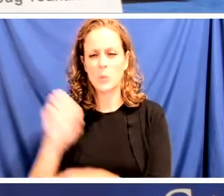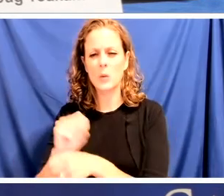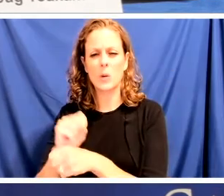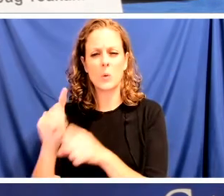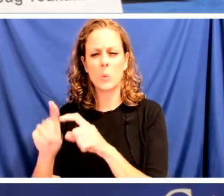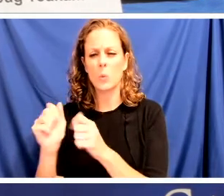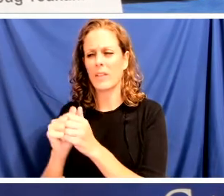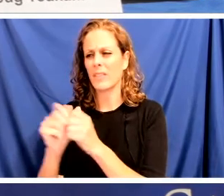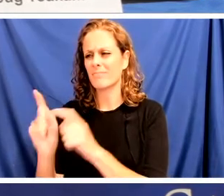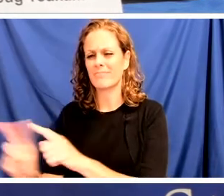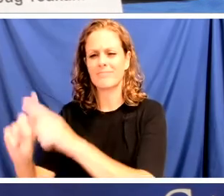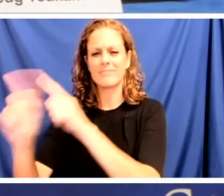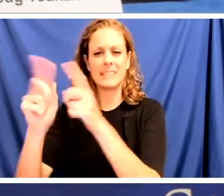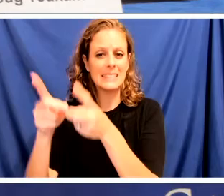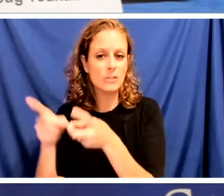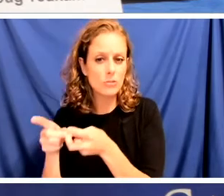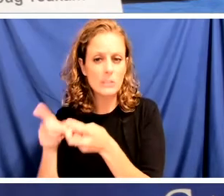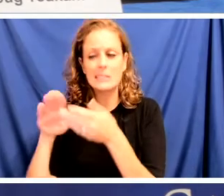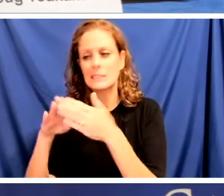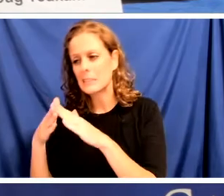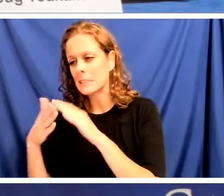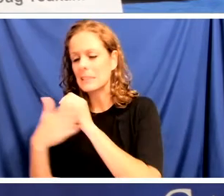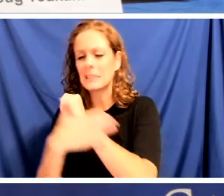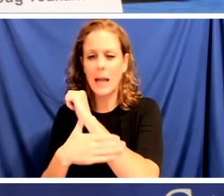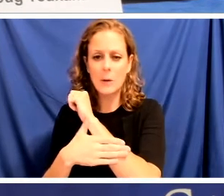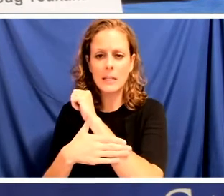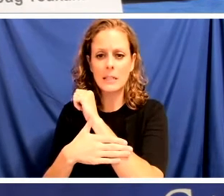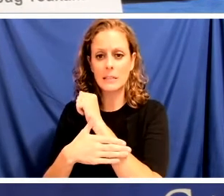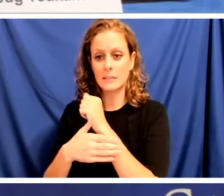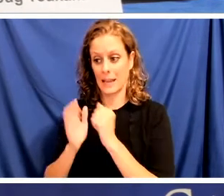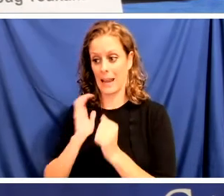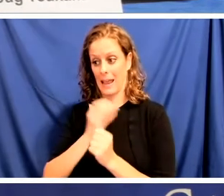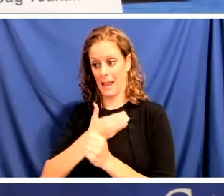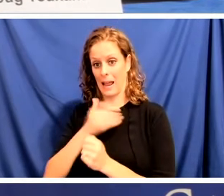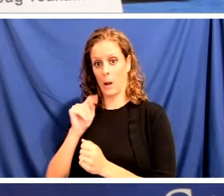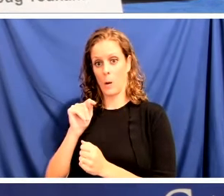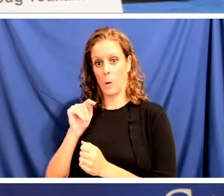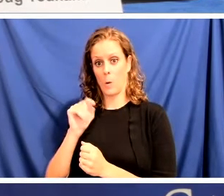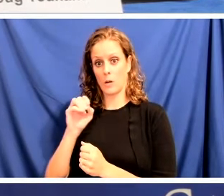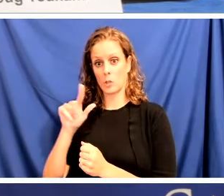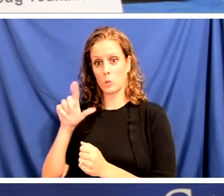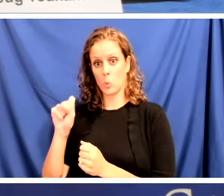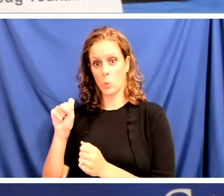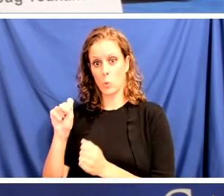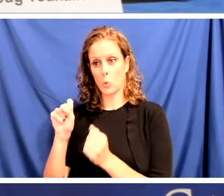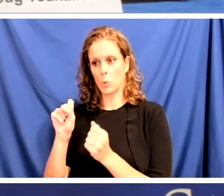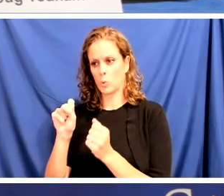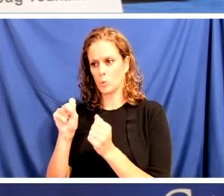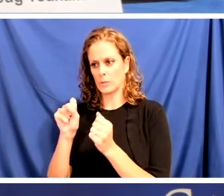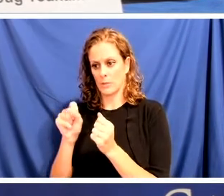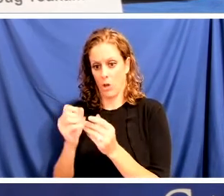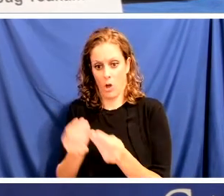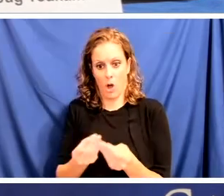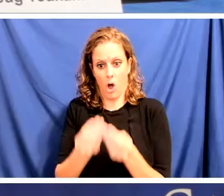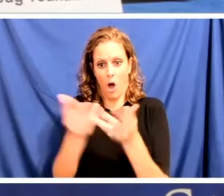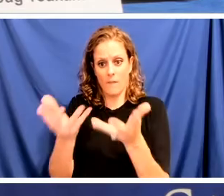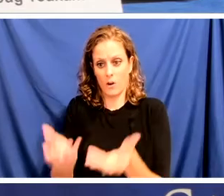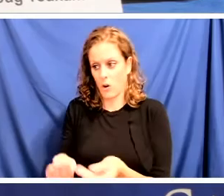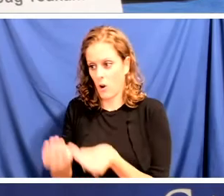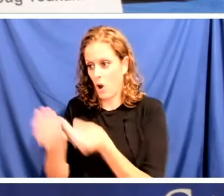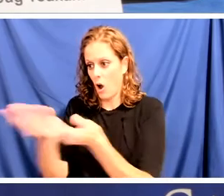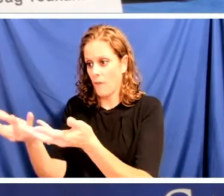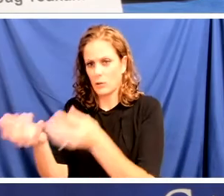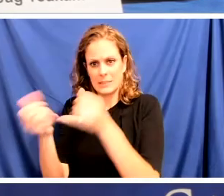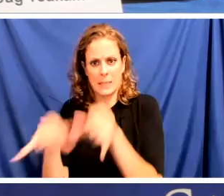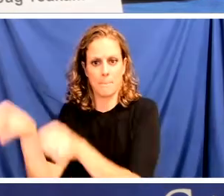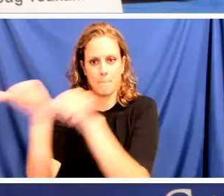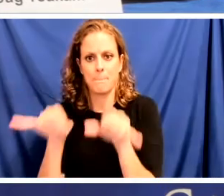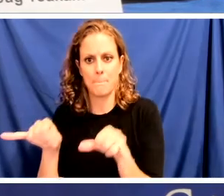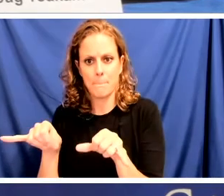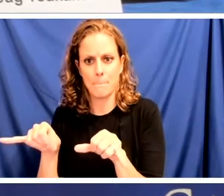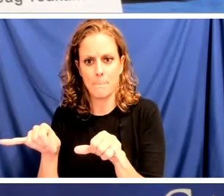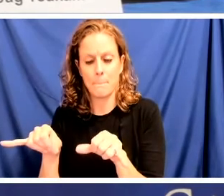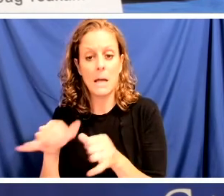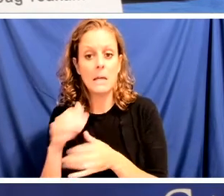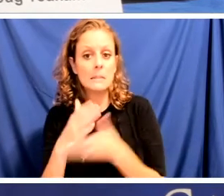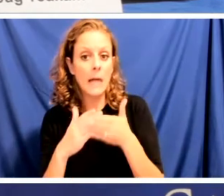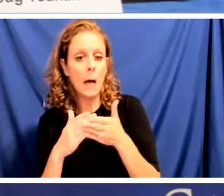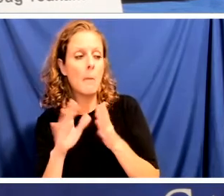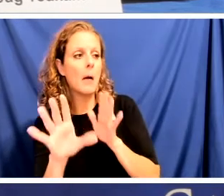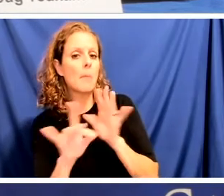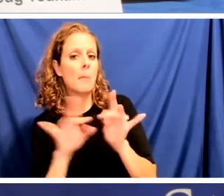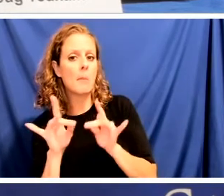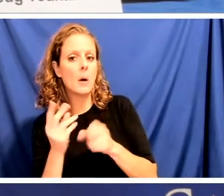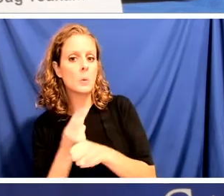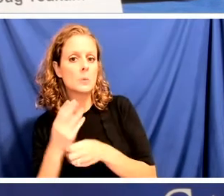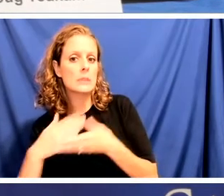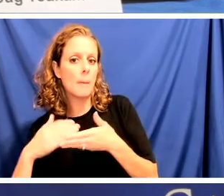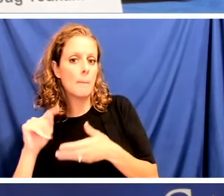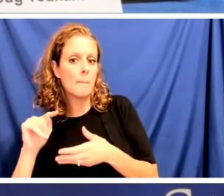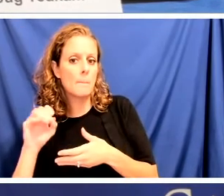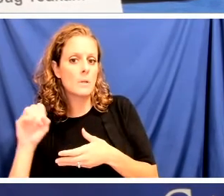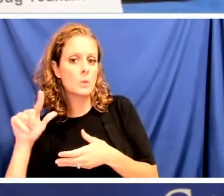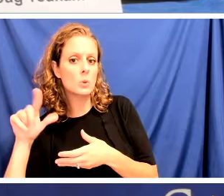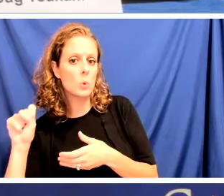And we offer the same tools to each one of our one of our clients some use all of them some us just just some of them, based on the costs that are entailed.